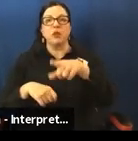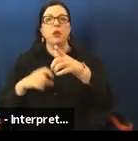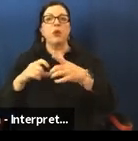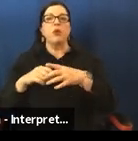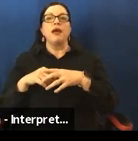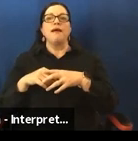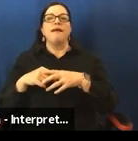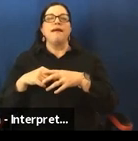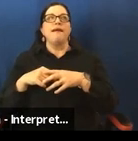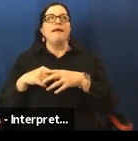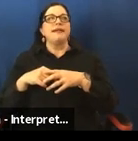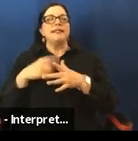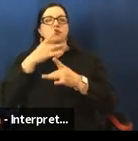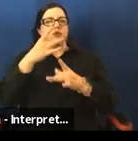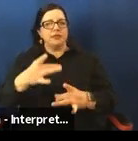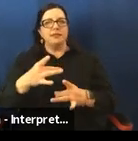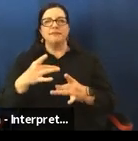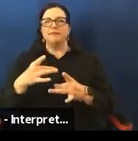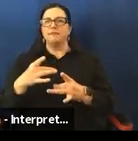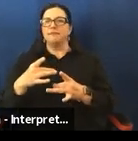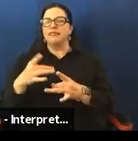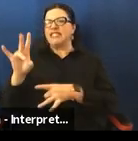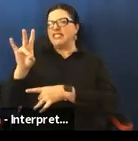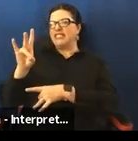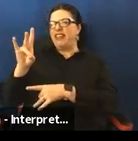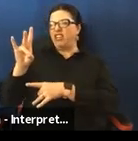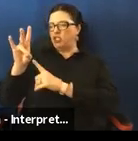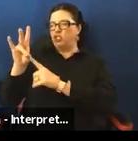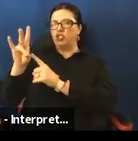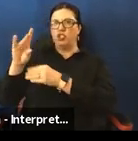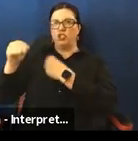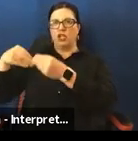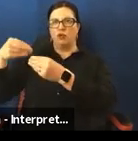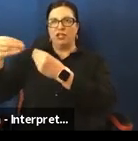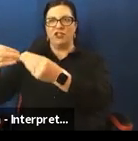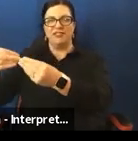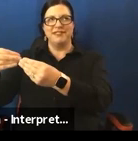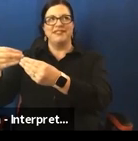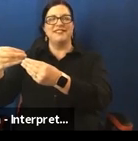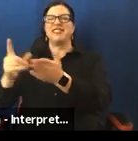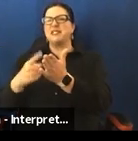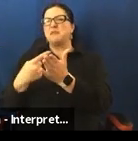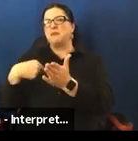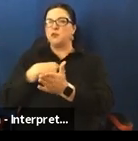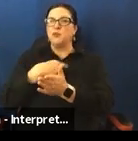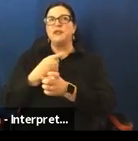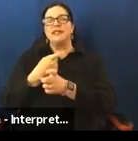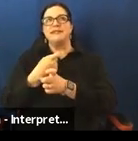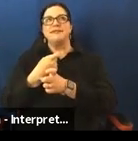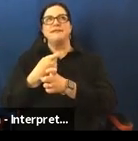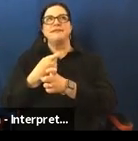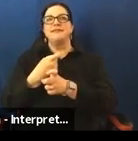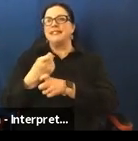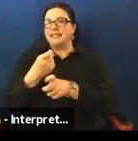Jason Williams: The indigenous folks always thought about seven, I need to plan for seven generations, the things I do today will affect seven generations to come.